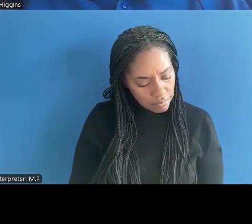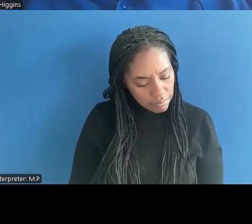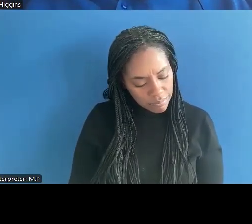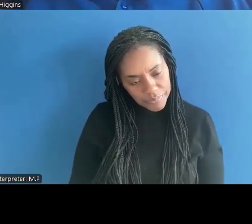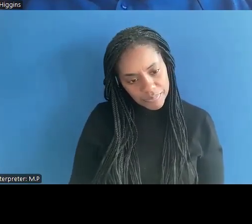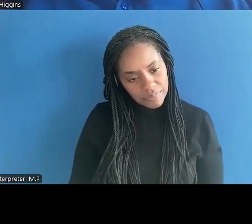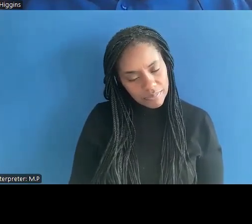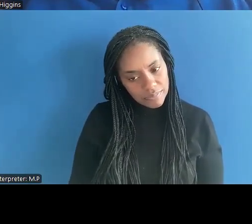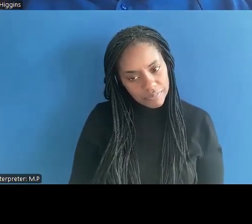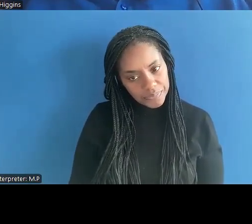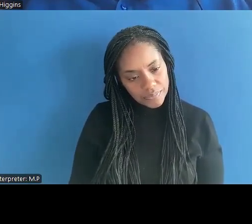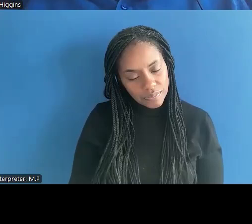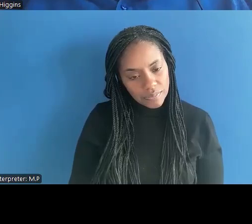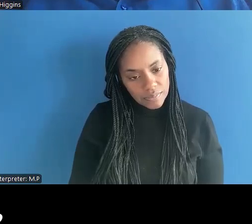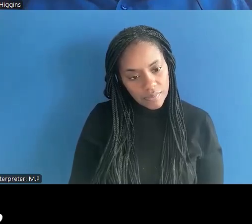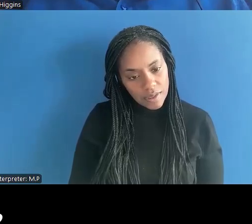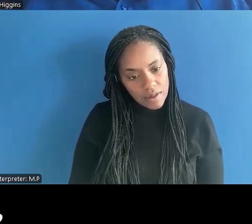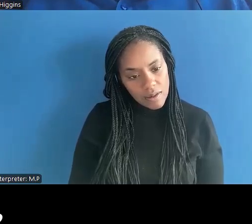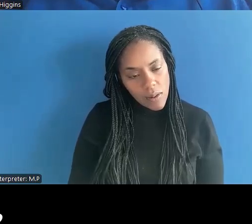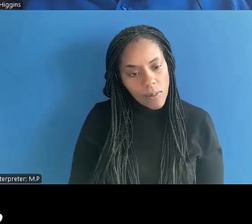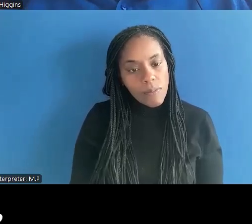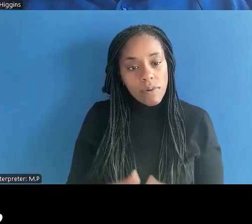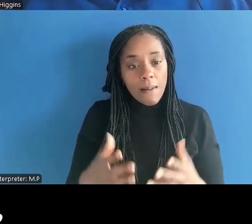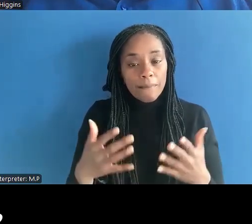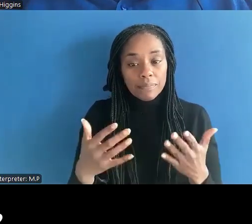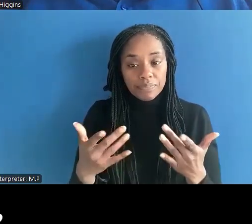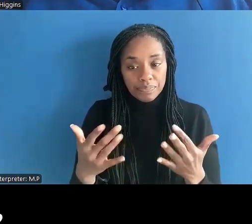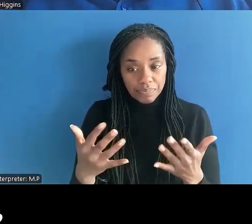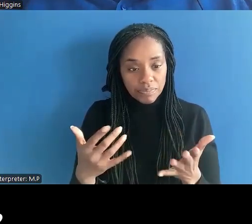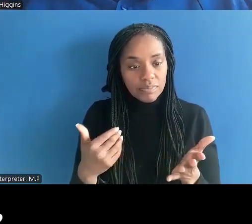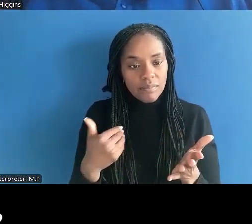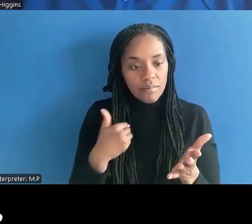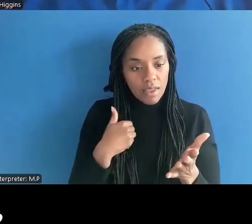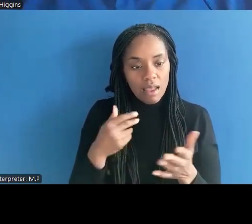There's also, a Pickle Medi-Cal benefit, which is, specific rule